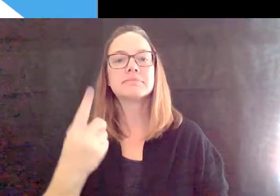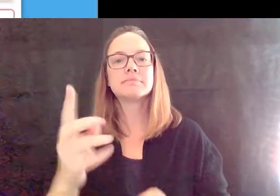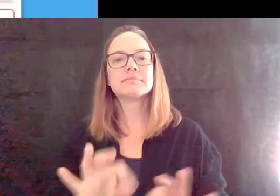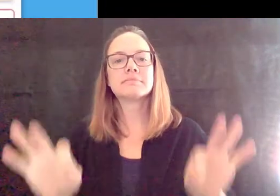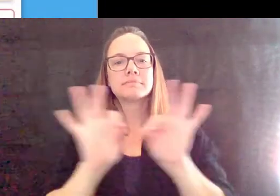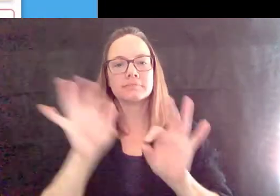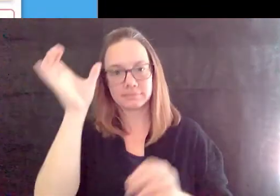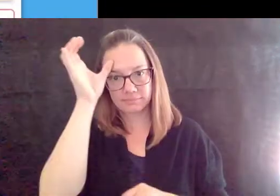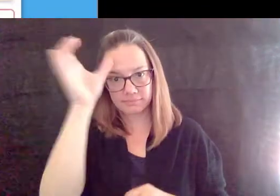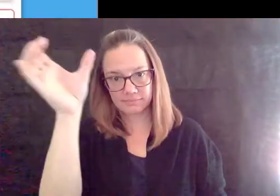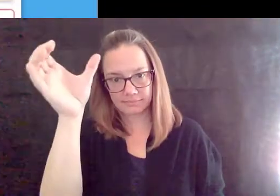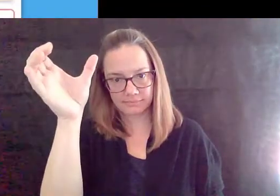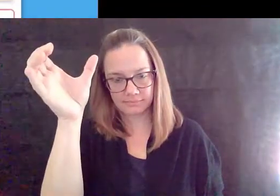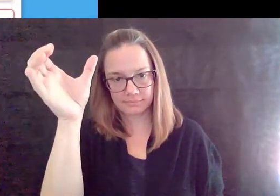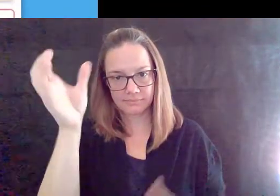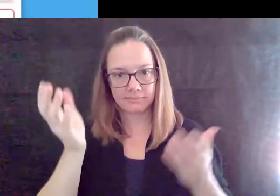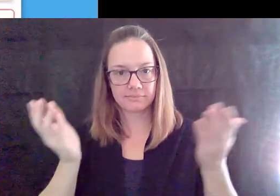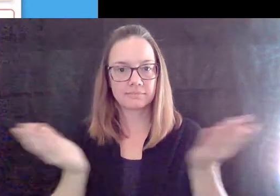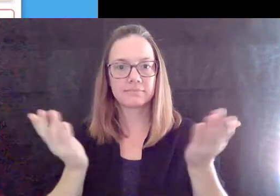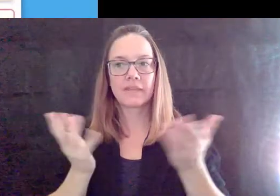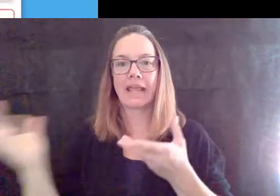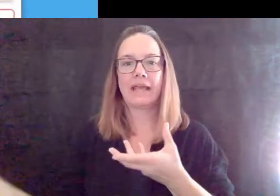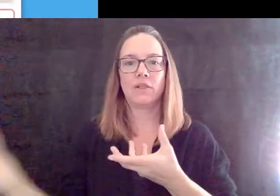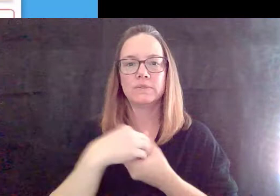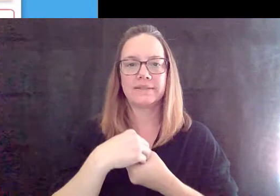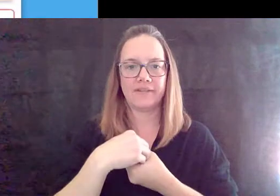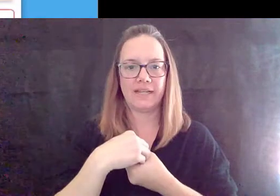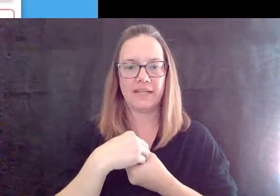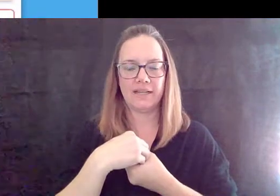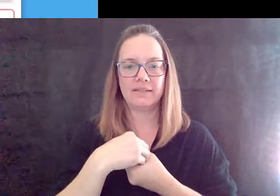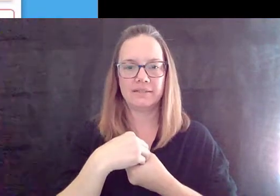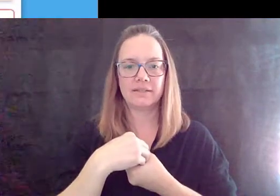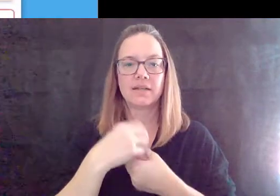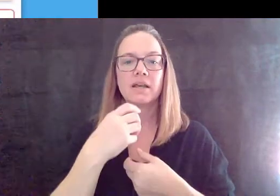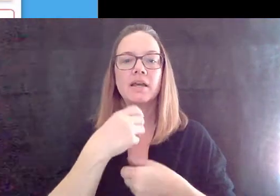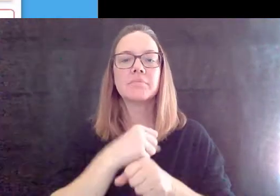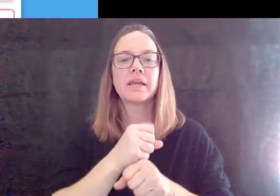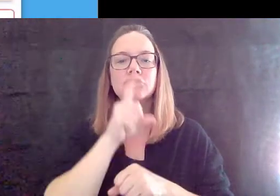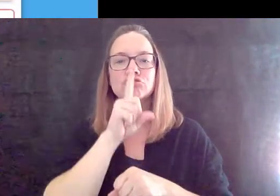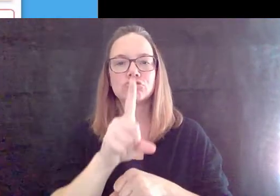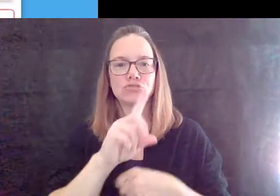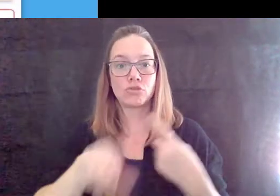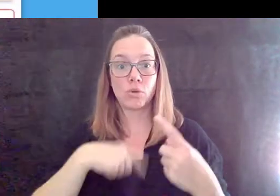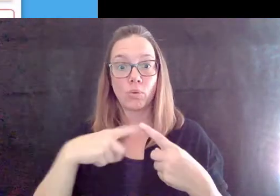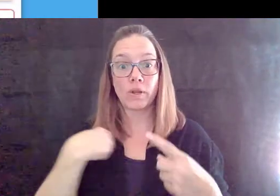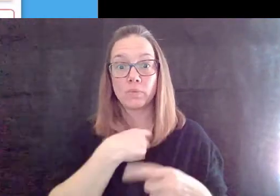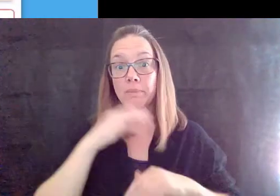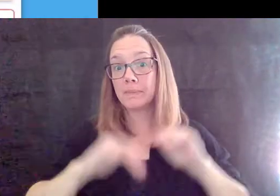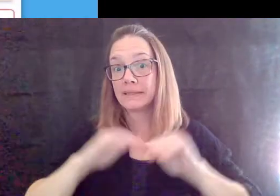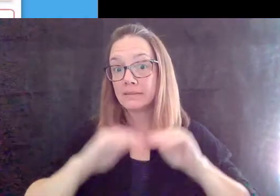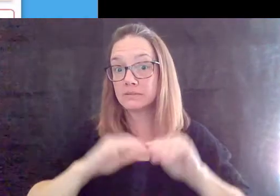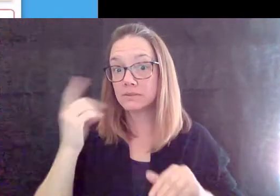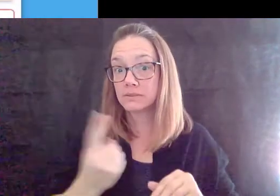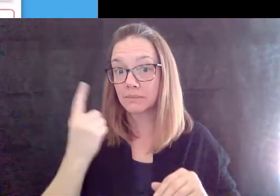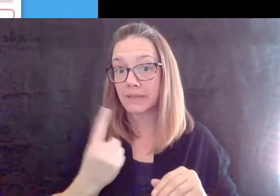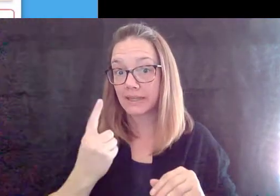One of the key concepts here is inclusivity and making sure that, when we build something, it's